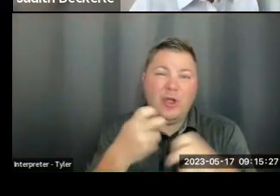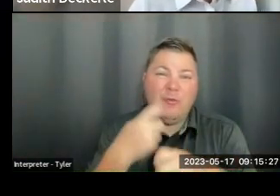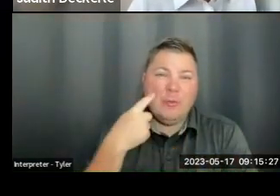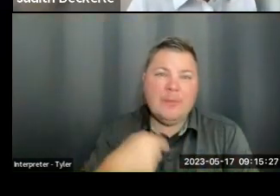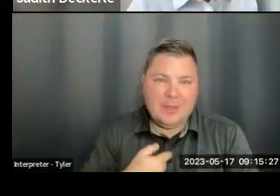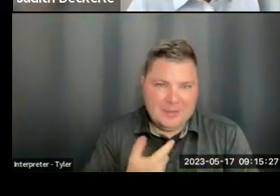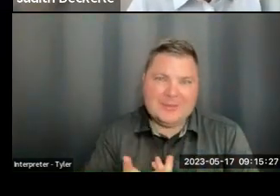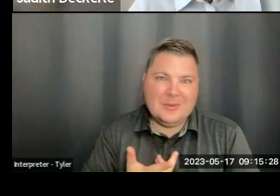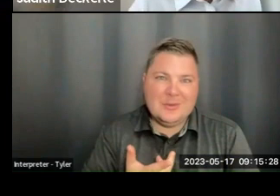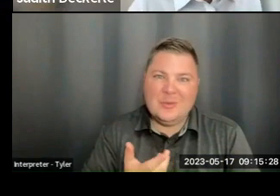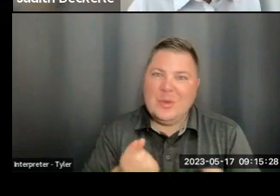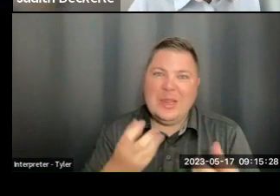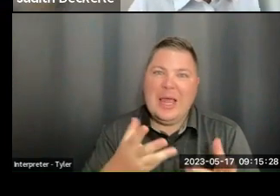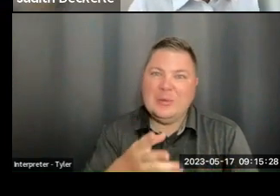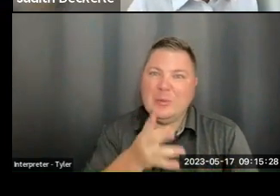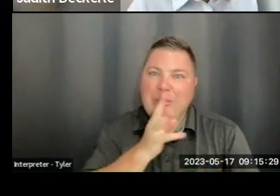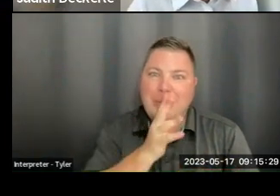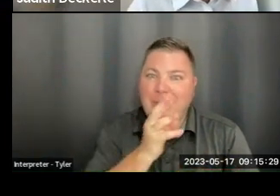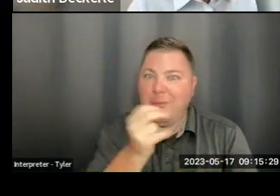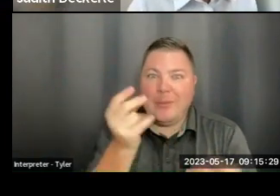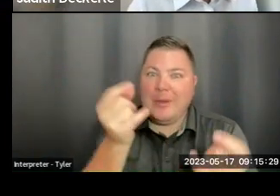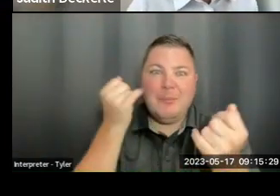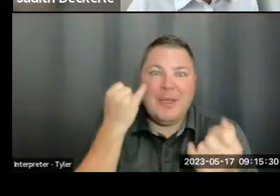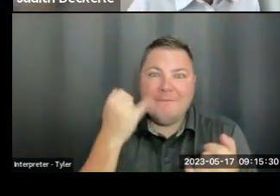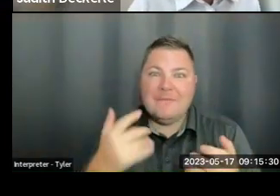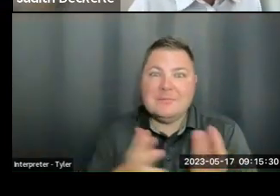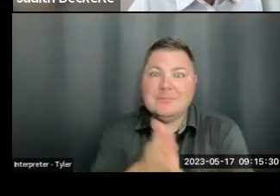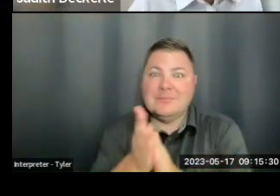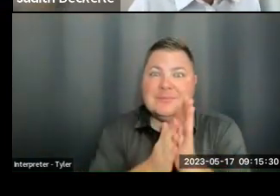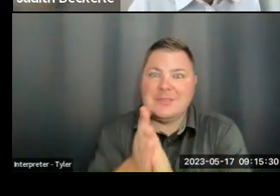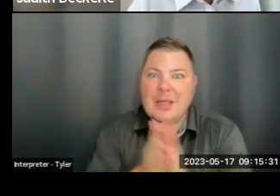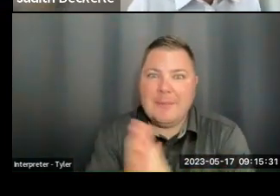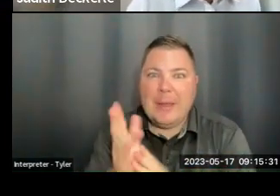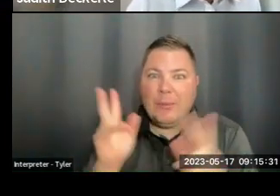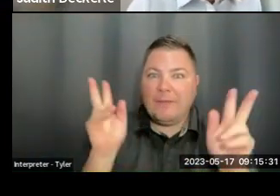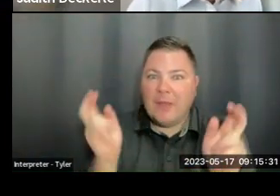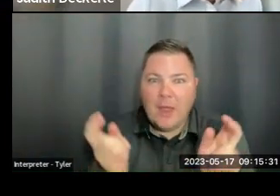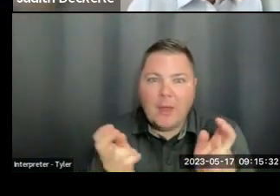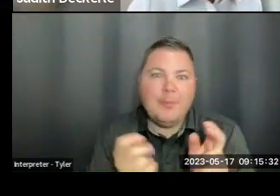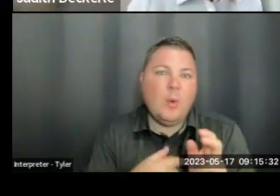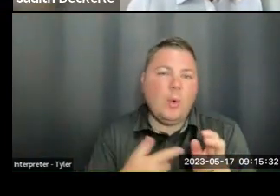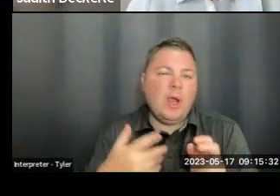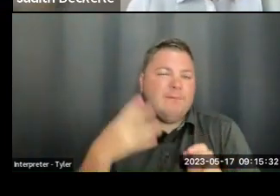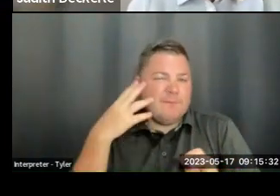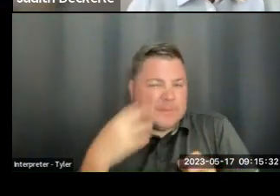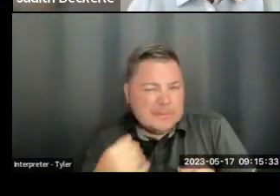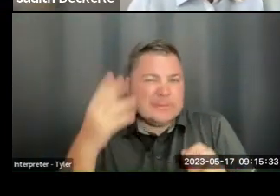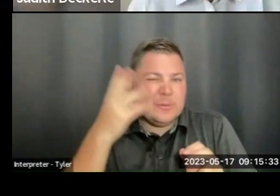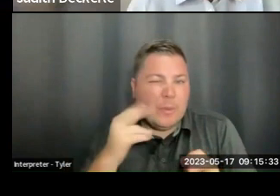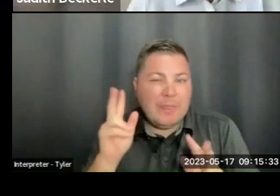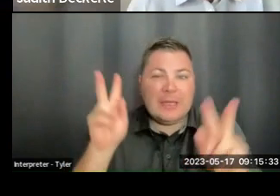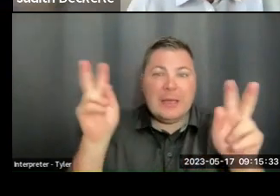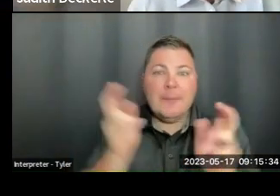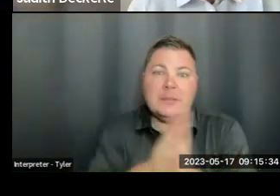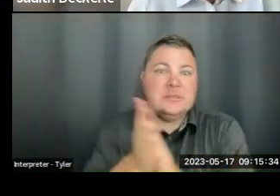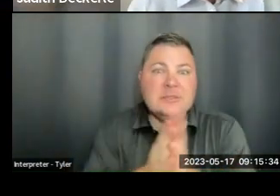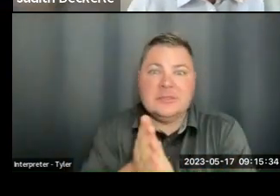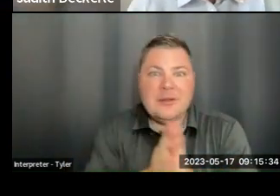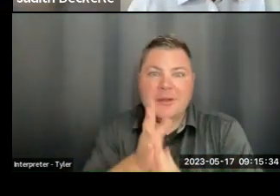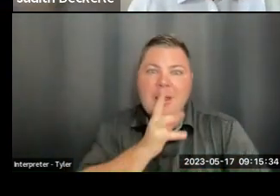Number four, do not interrupt. This is difficult for me. We all speak quickly when we are excited about our topic or know the